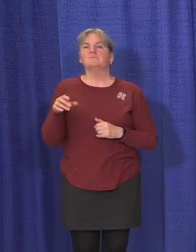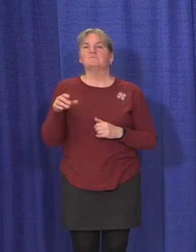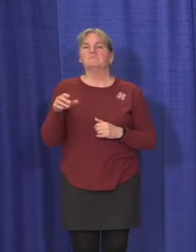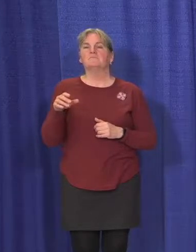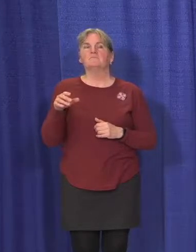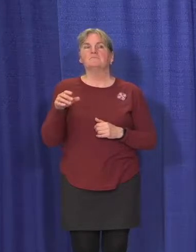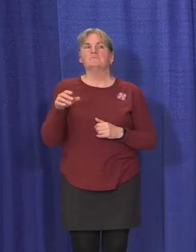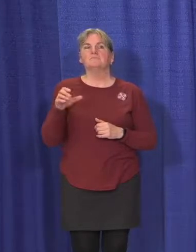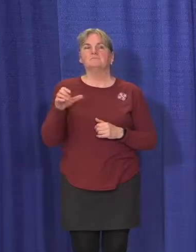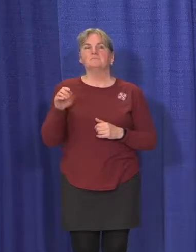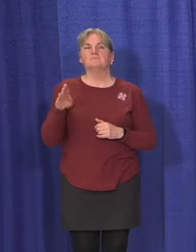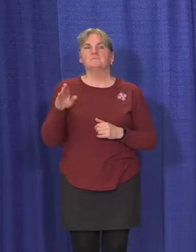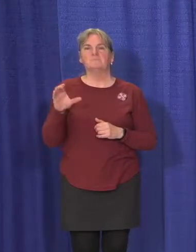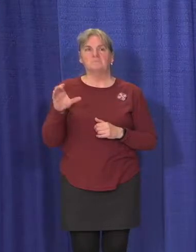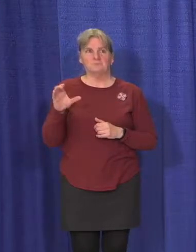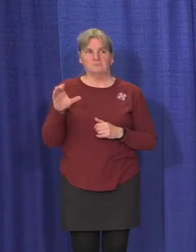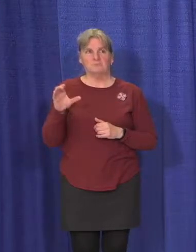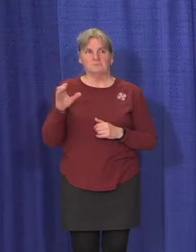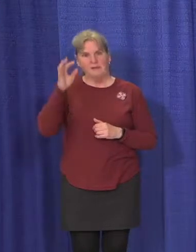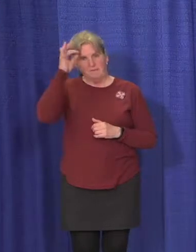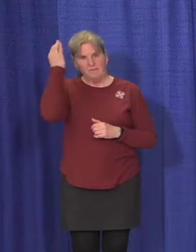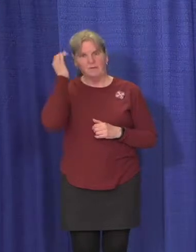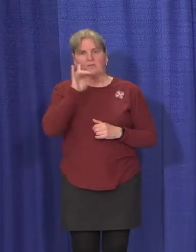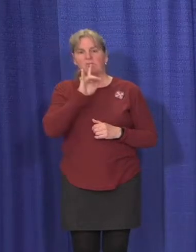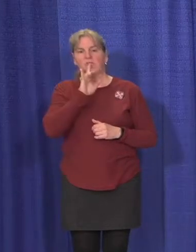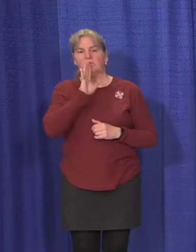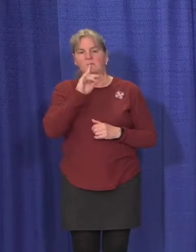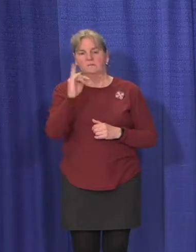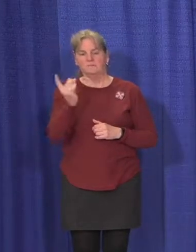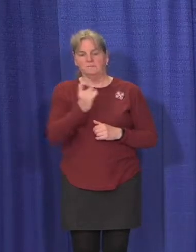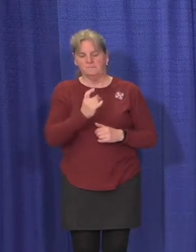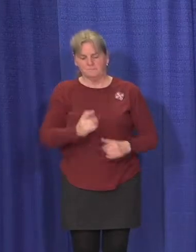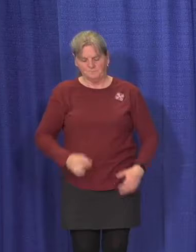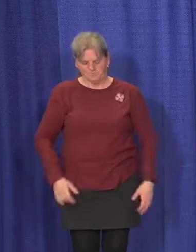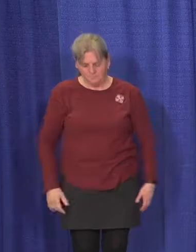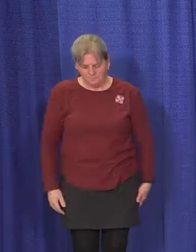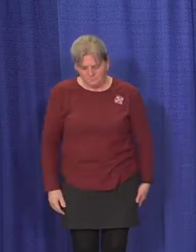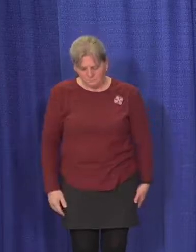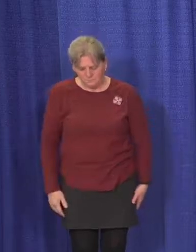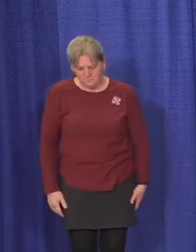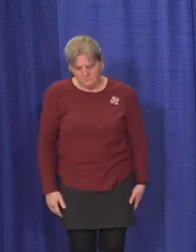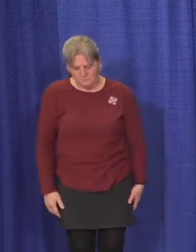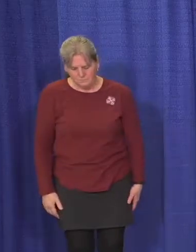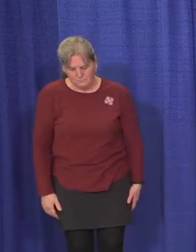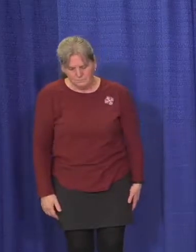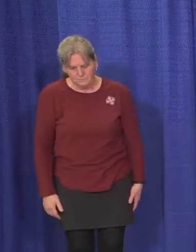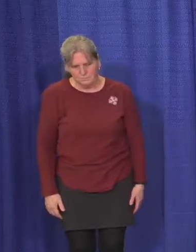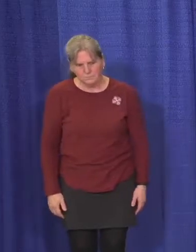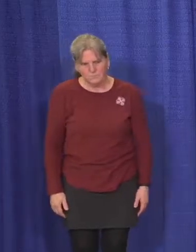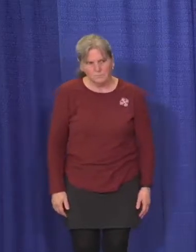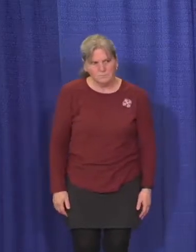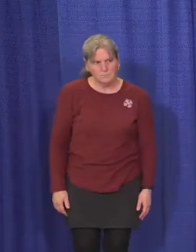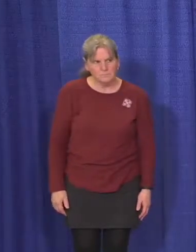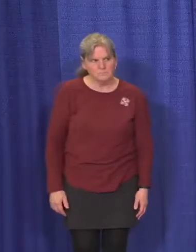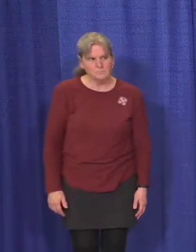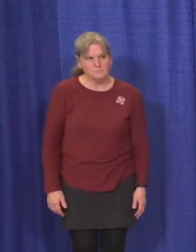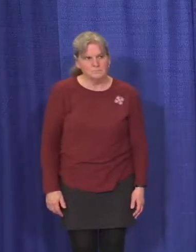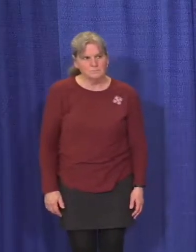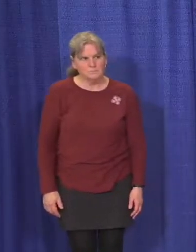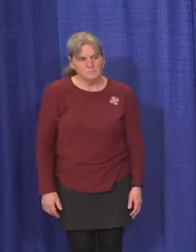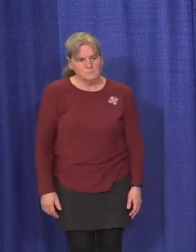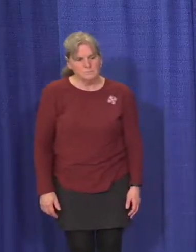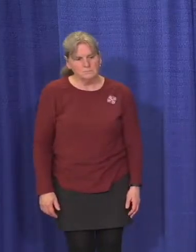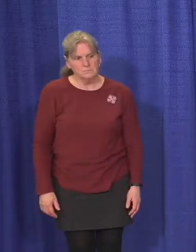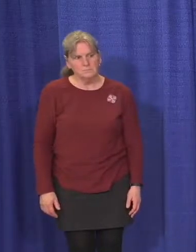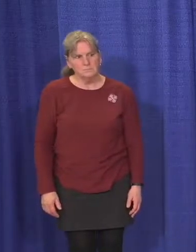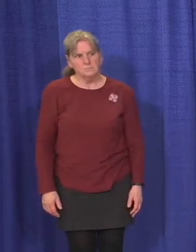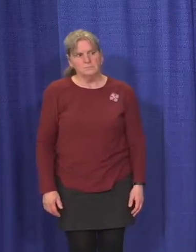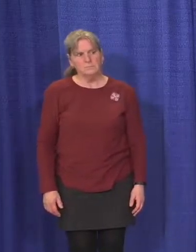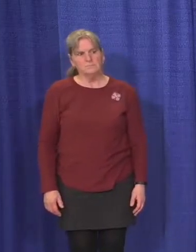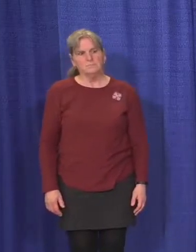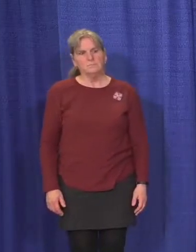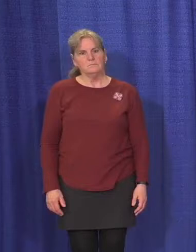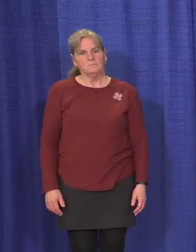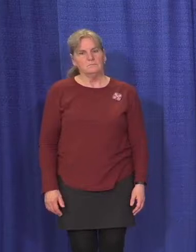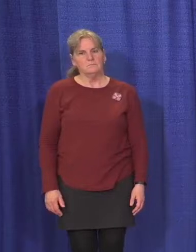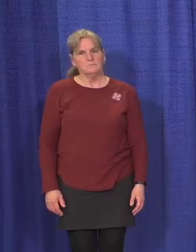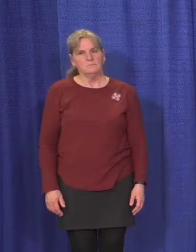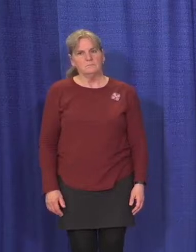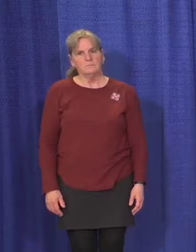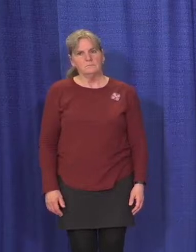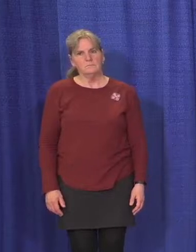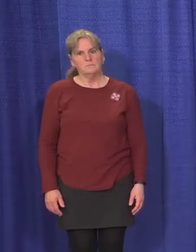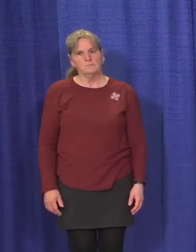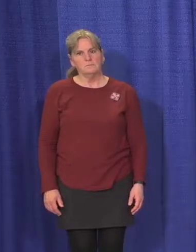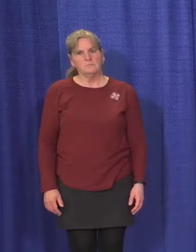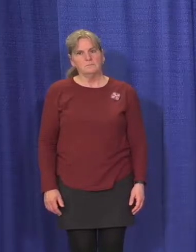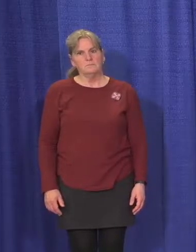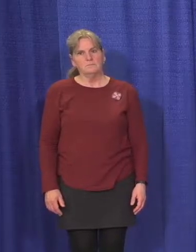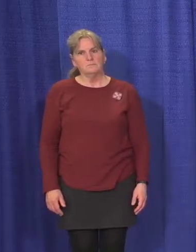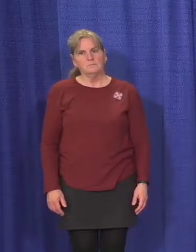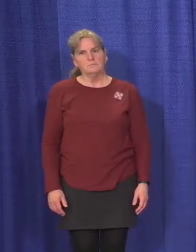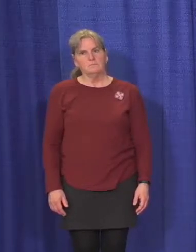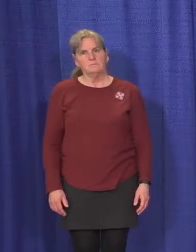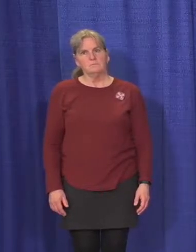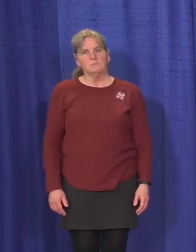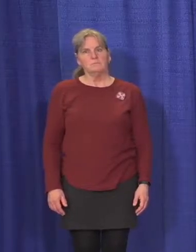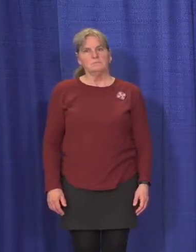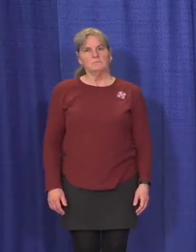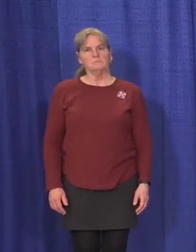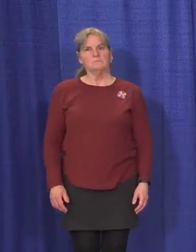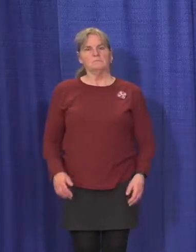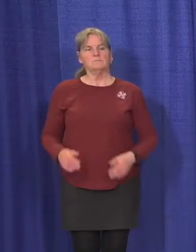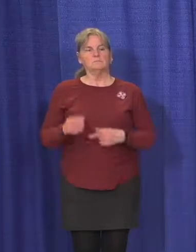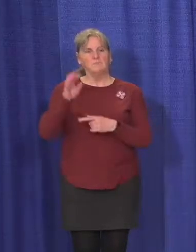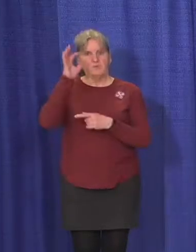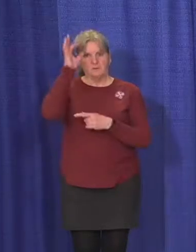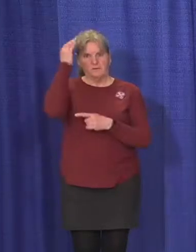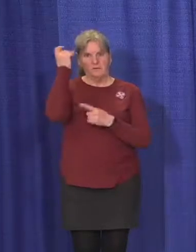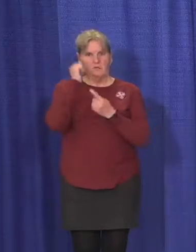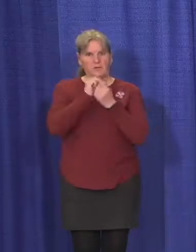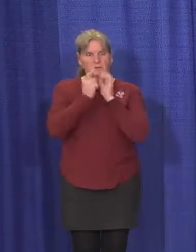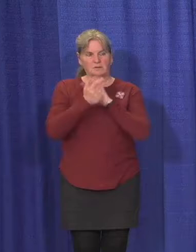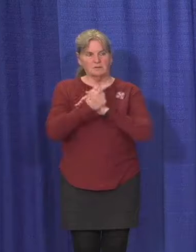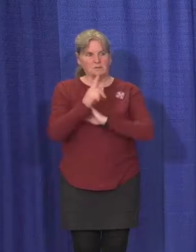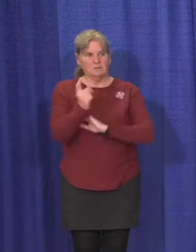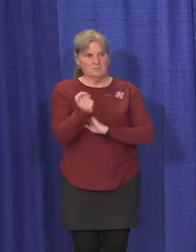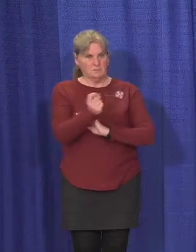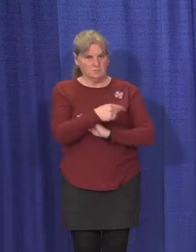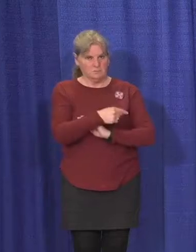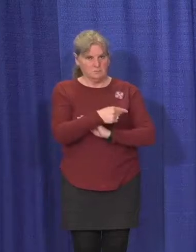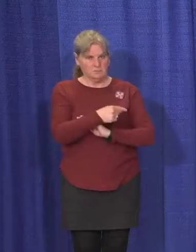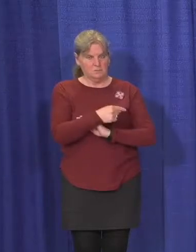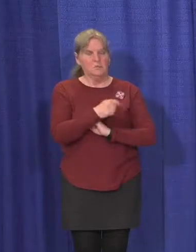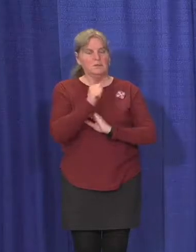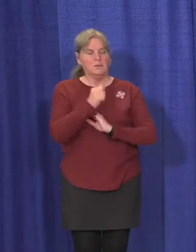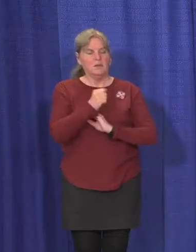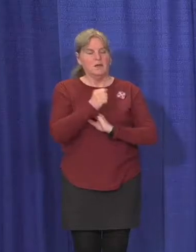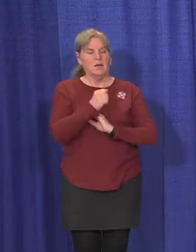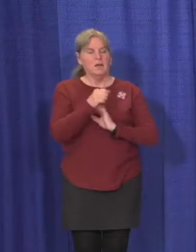[ Speaking French ]